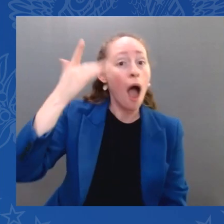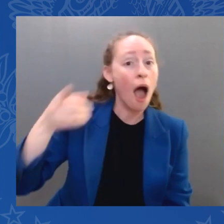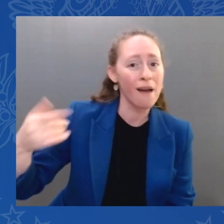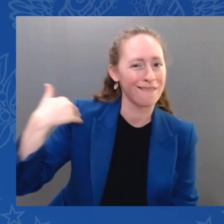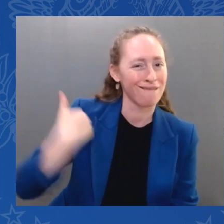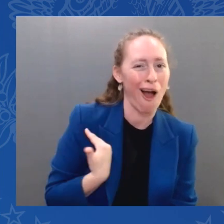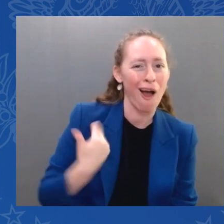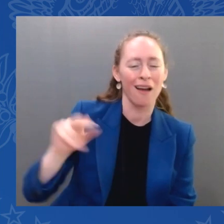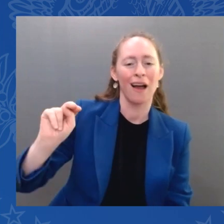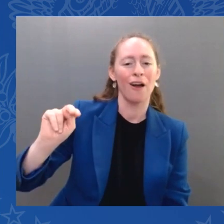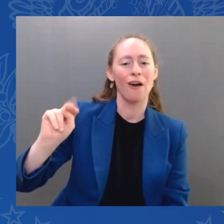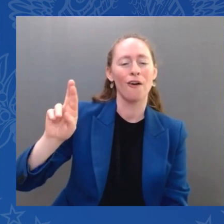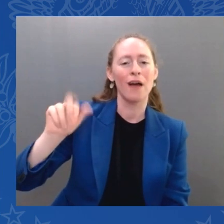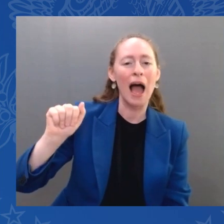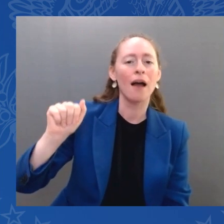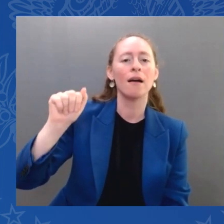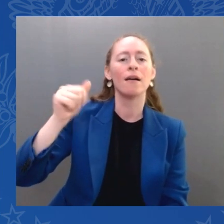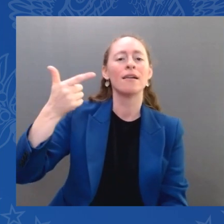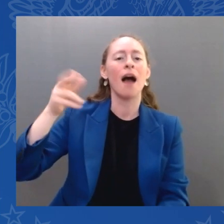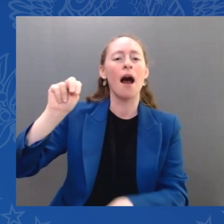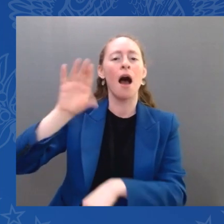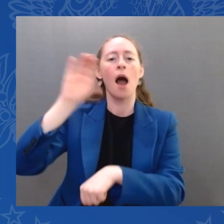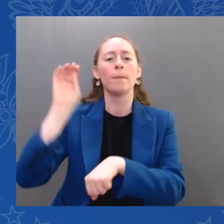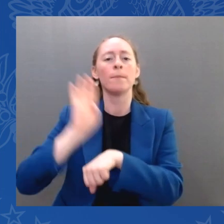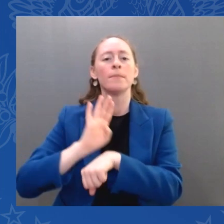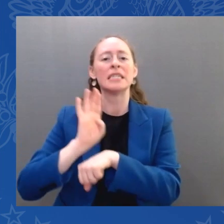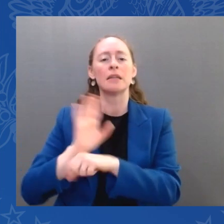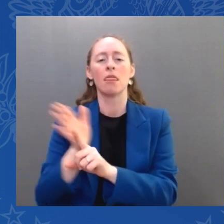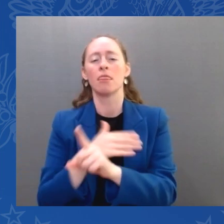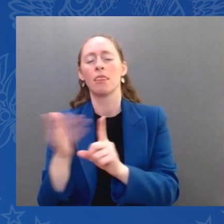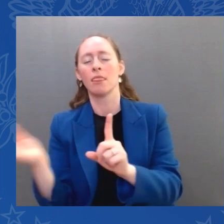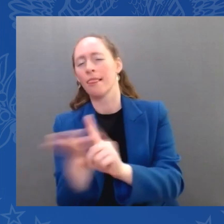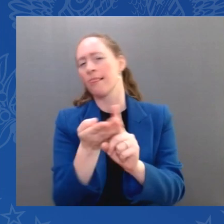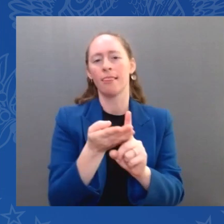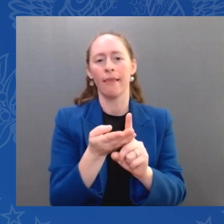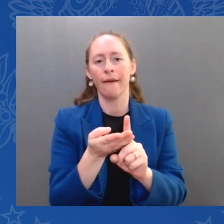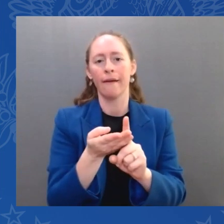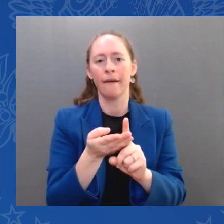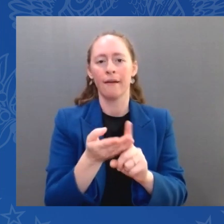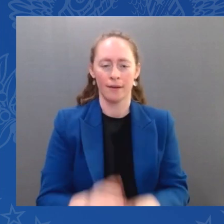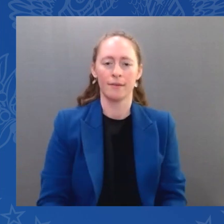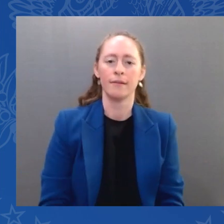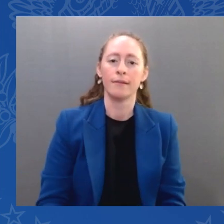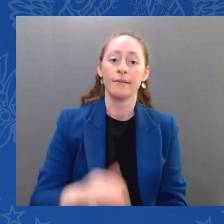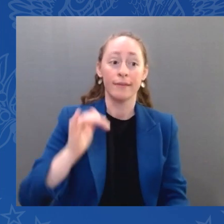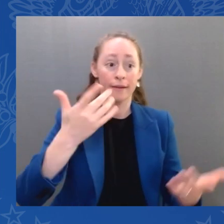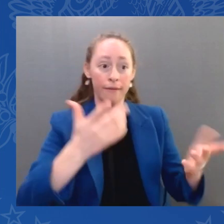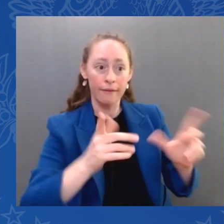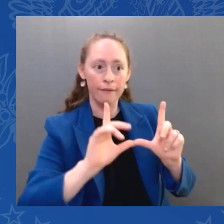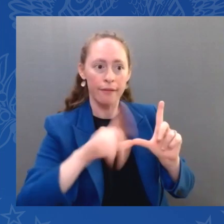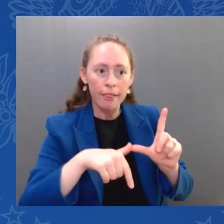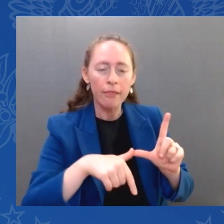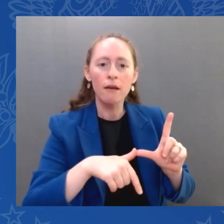When the law expired in 2004 and those weapons were allowed to be sold again, mass shootings tripled.